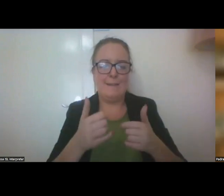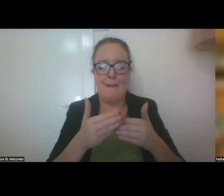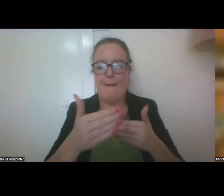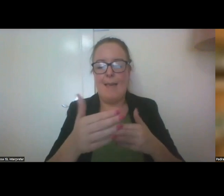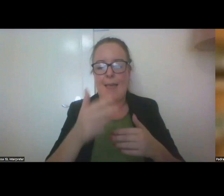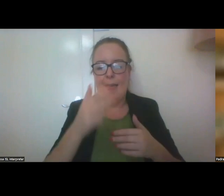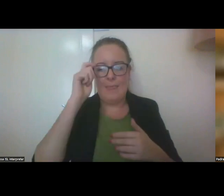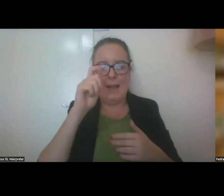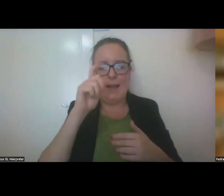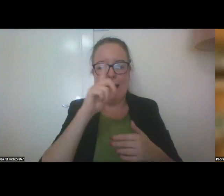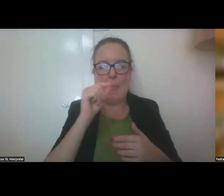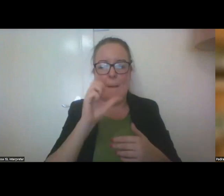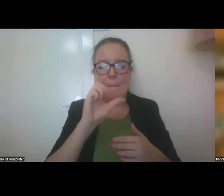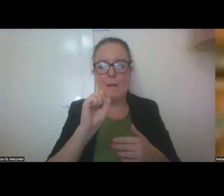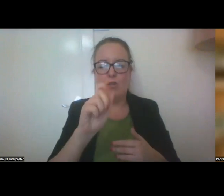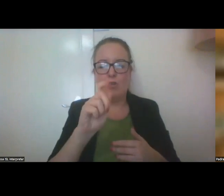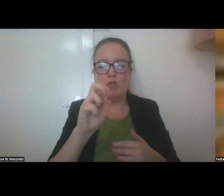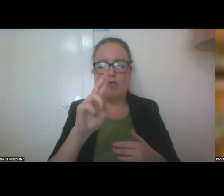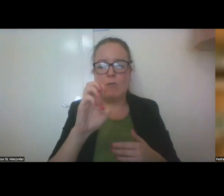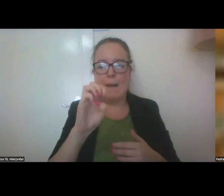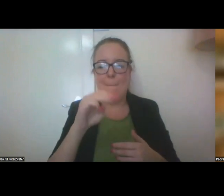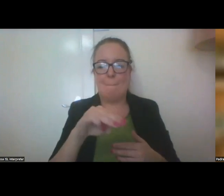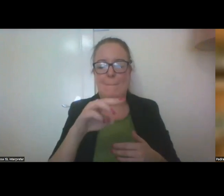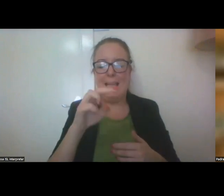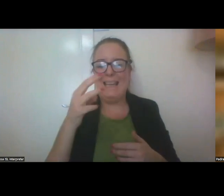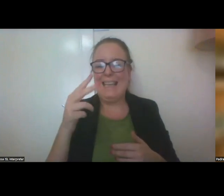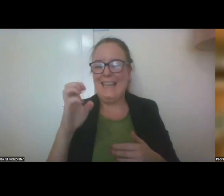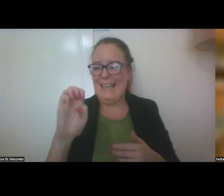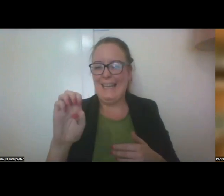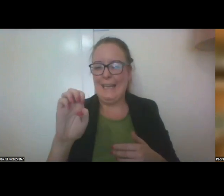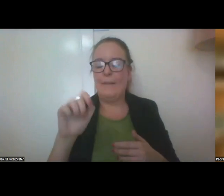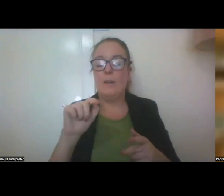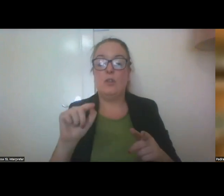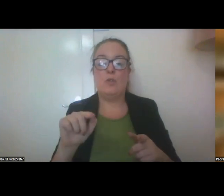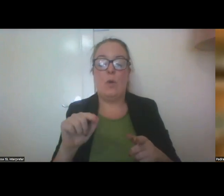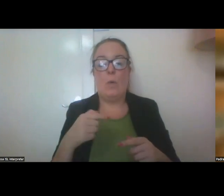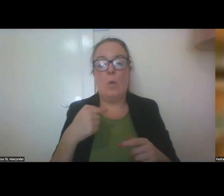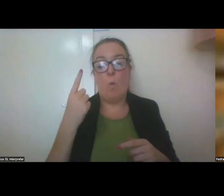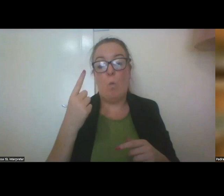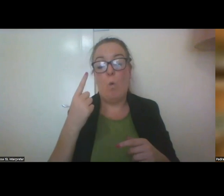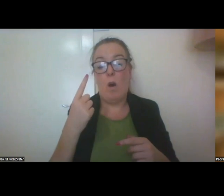And I suppose one of the tricky areas about getting funding